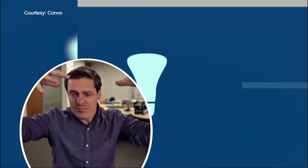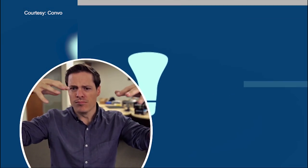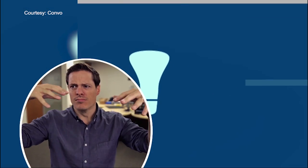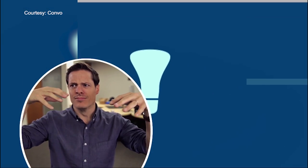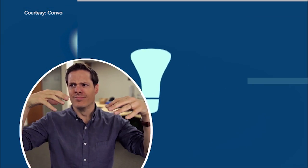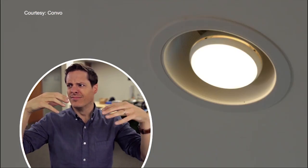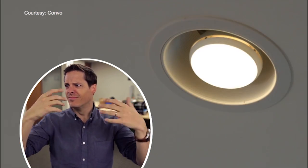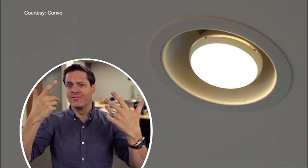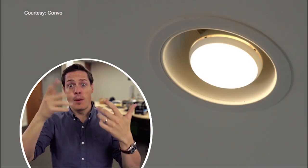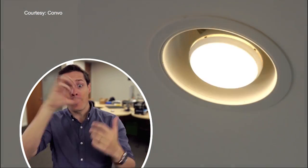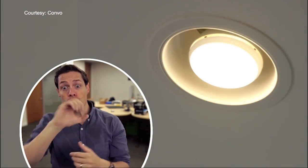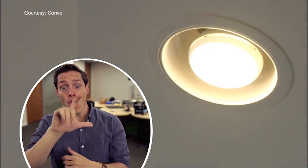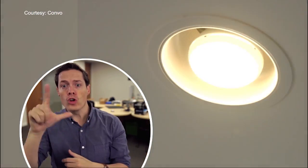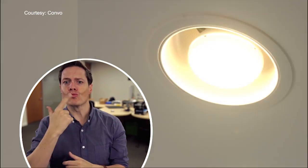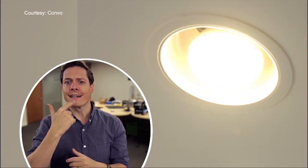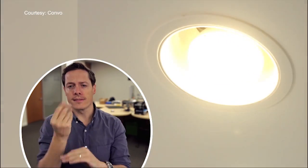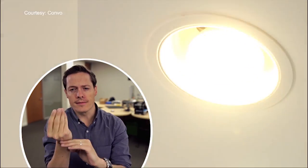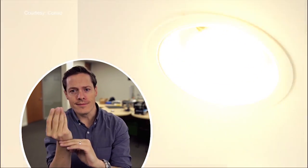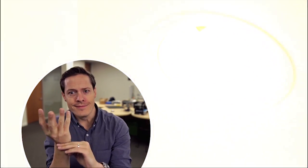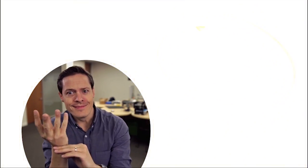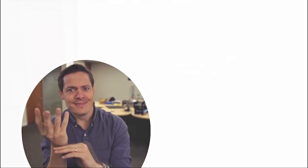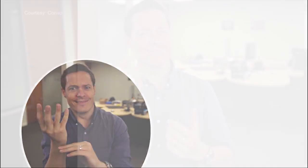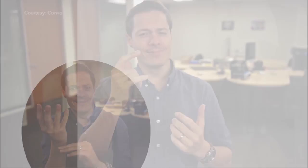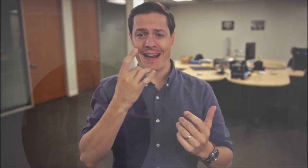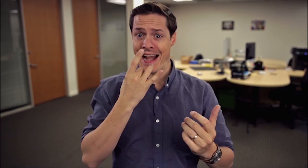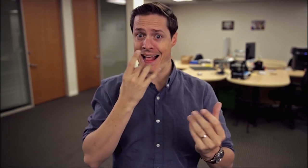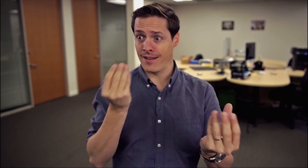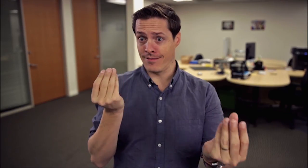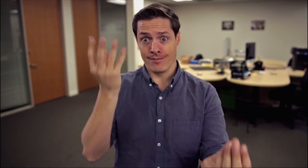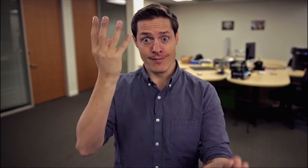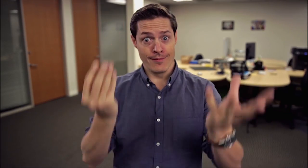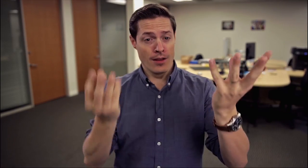to the call, the whole room will brighten. If you miss a call the lights will glow red.